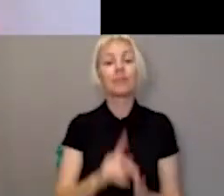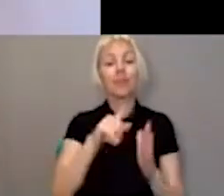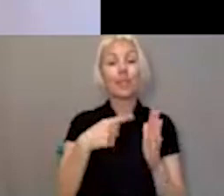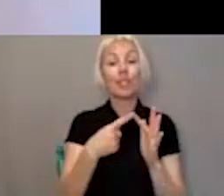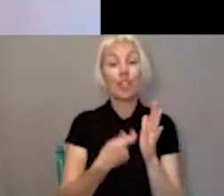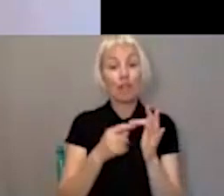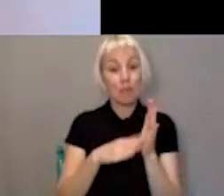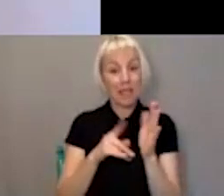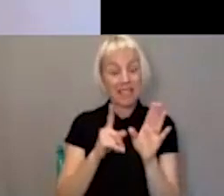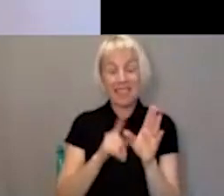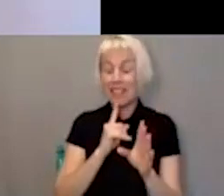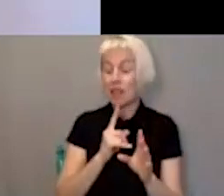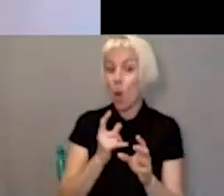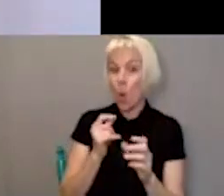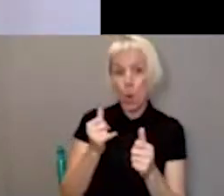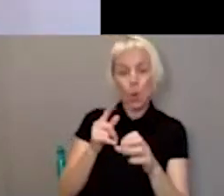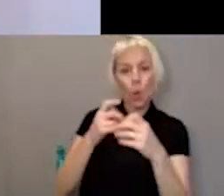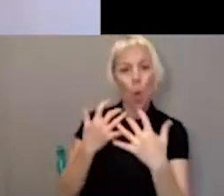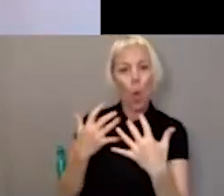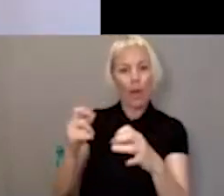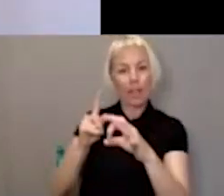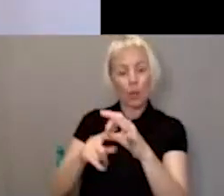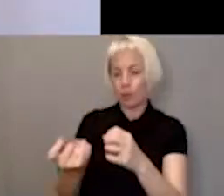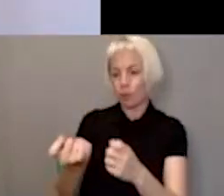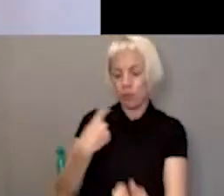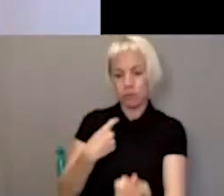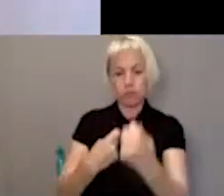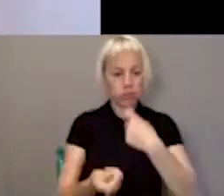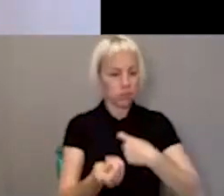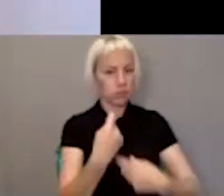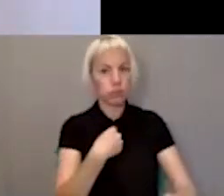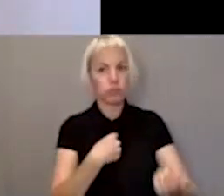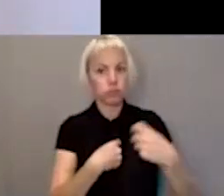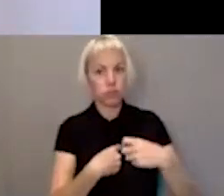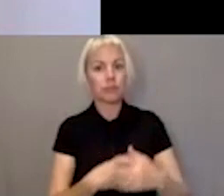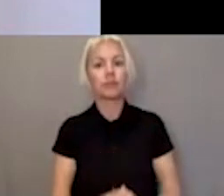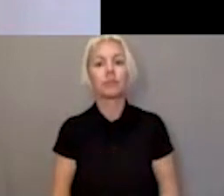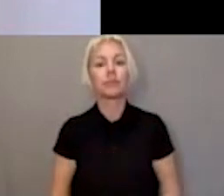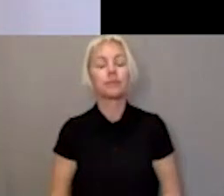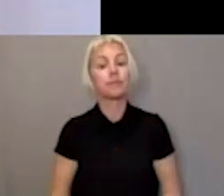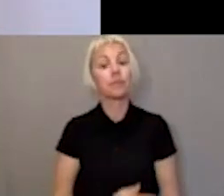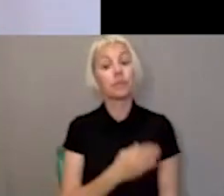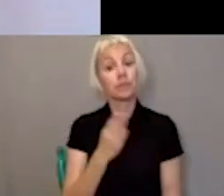that I'm seeing right now. This one is for you, Nas, from Siobhan, asking that as an